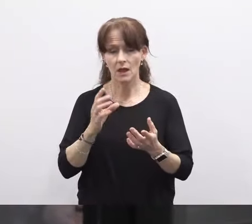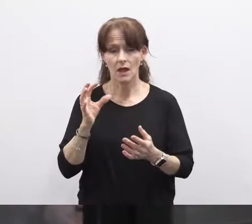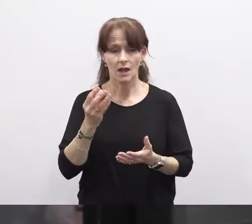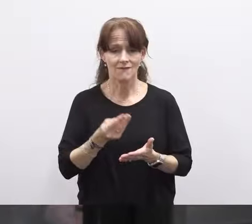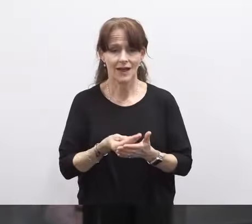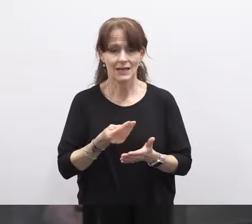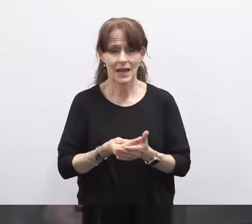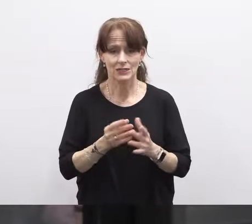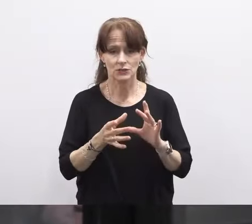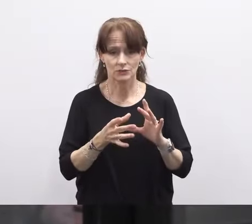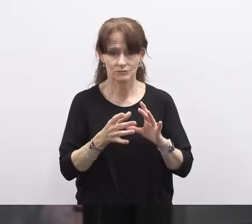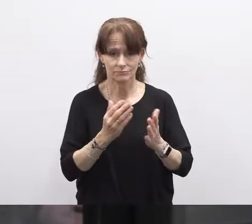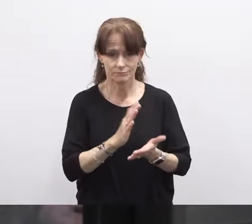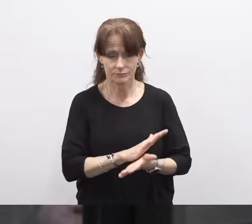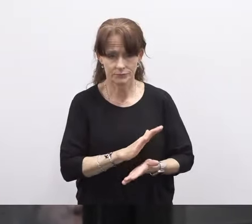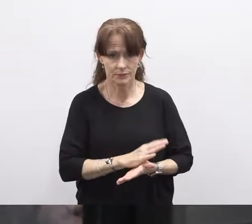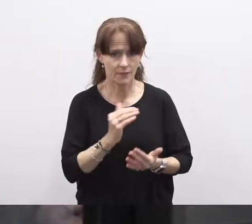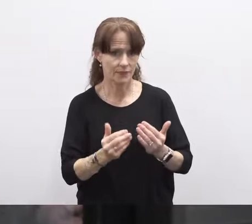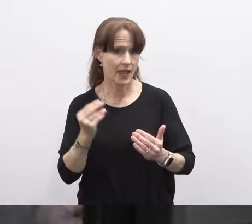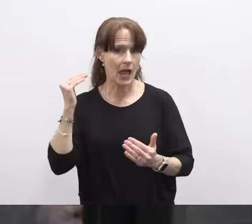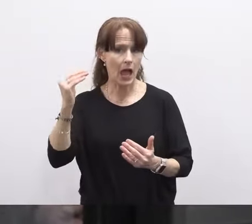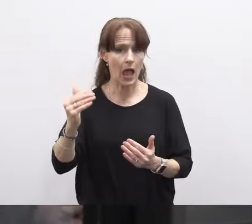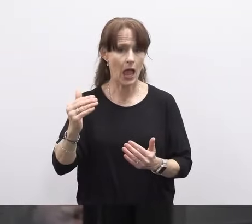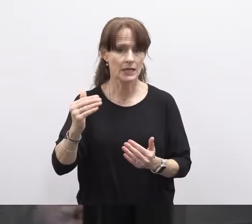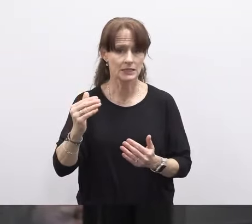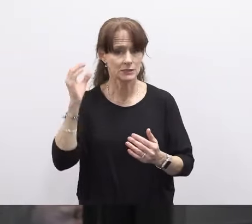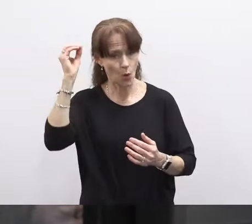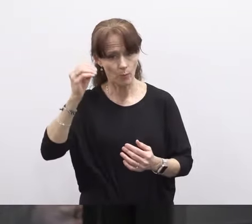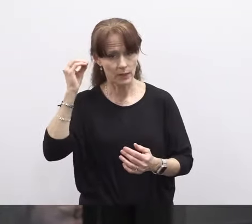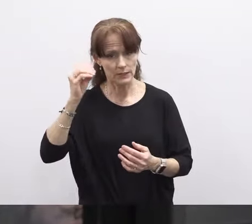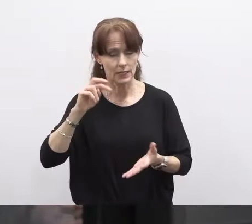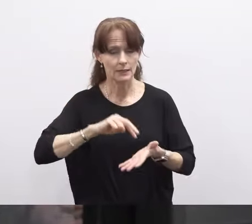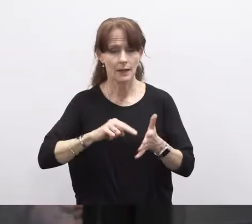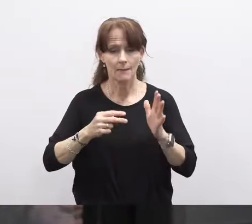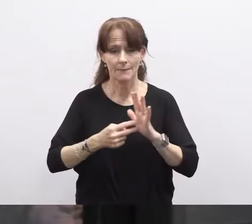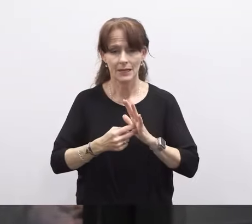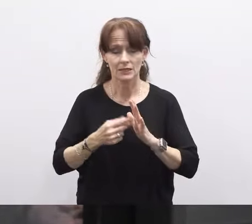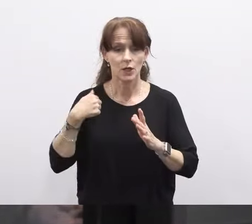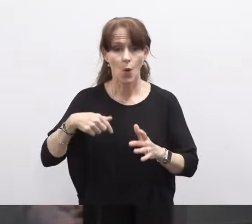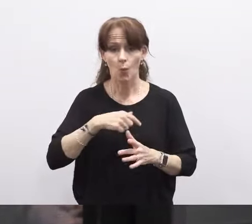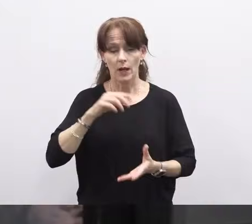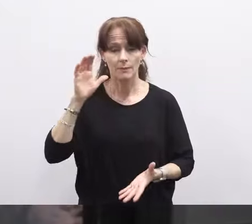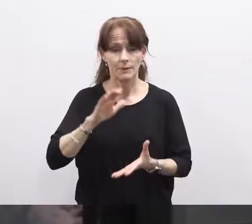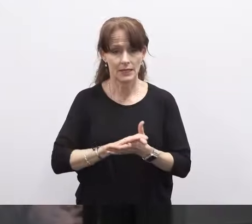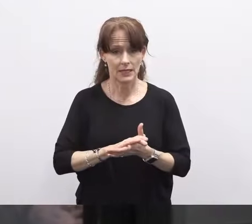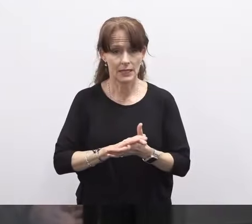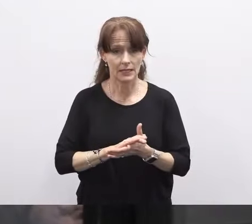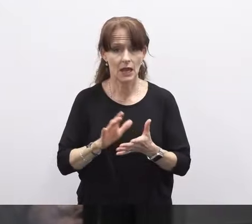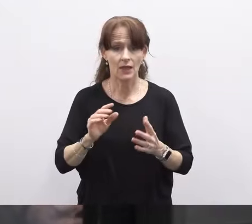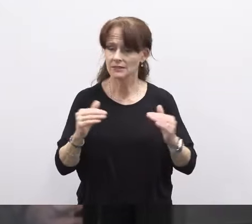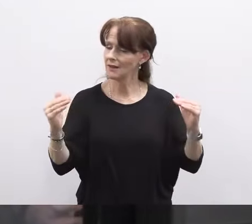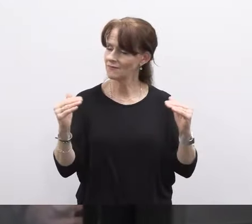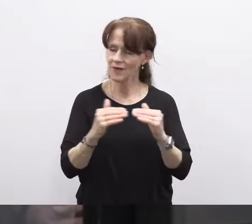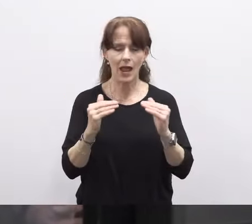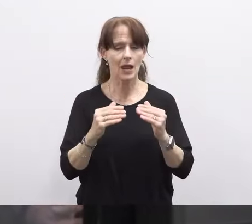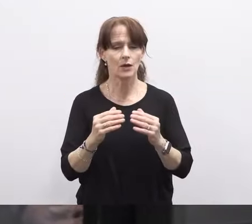This is the highest opinion CPA can render means that we believe the financial statements are fairly stated and informed reader